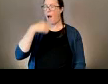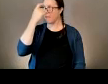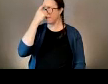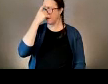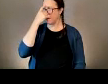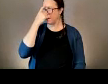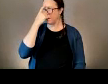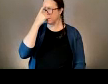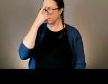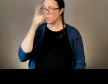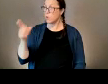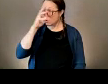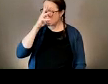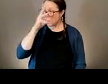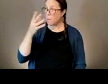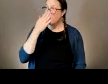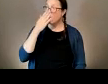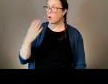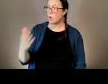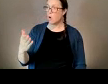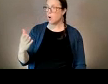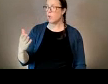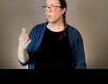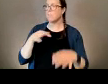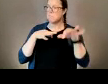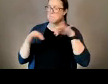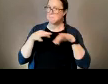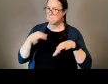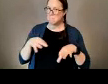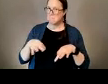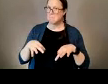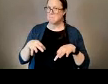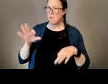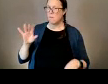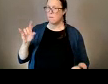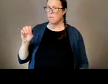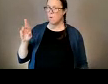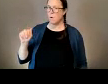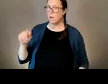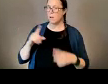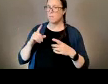I think you came up with a really nice metaphor, Flora, for kind of how to think about all text.